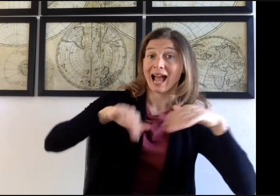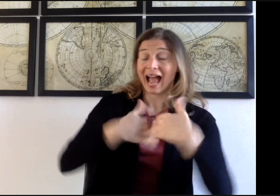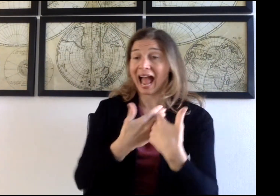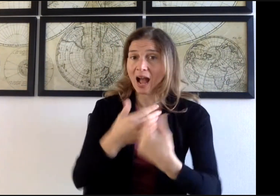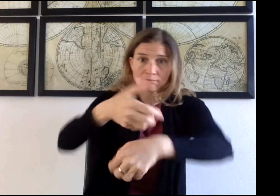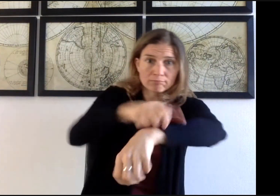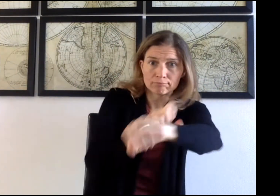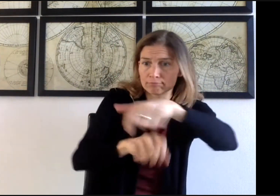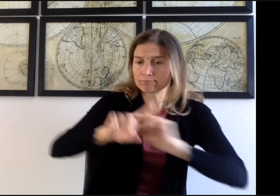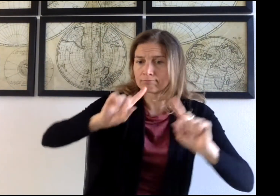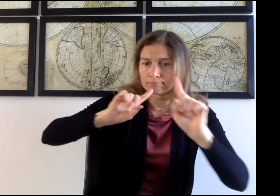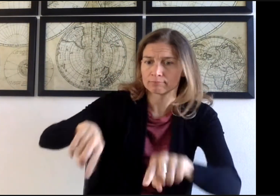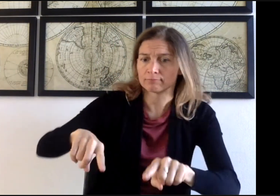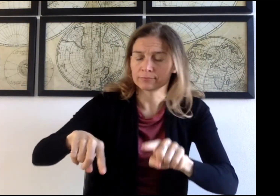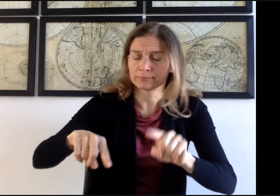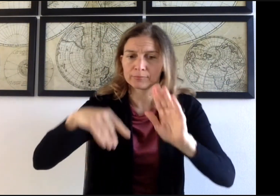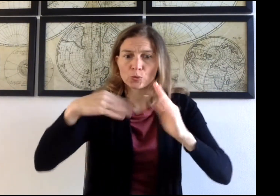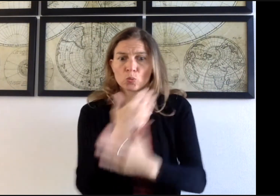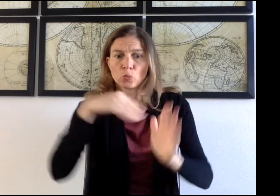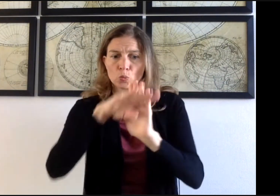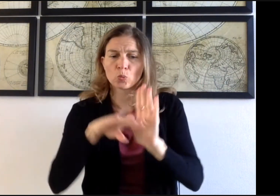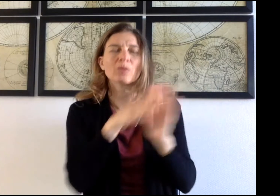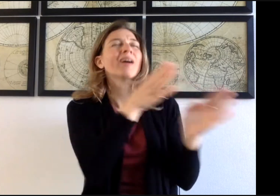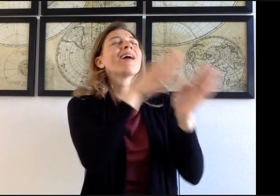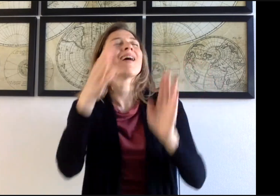We've written to the Commissioner for Budget, for Health.